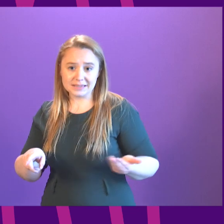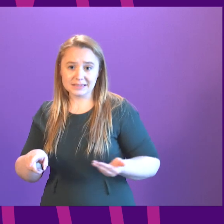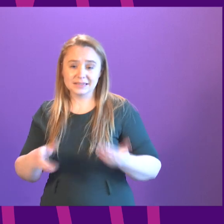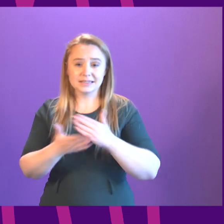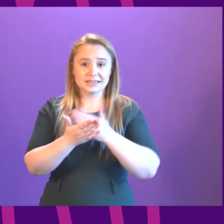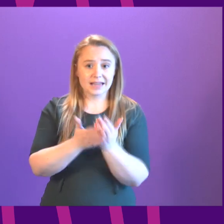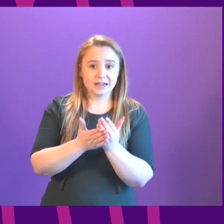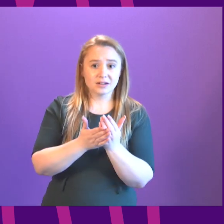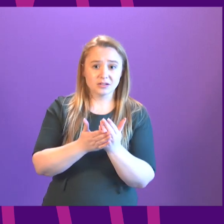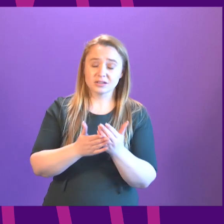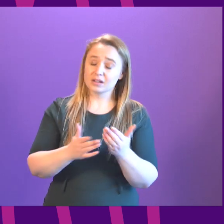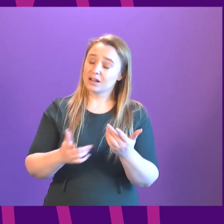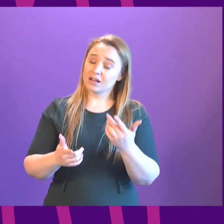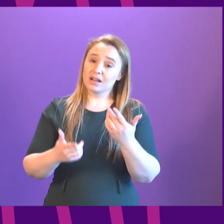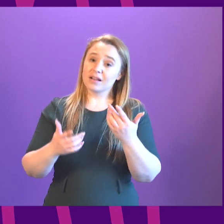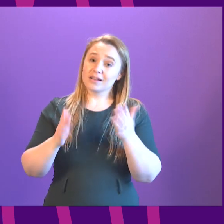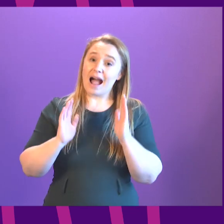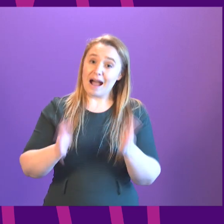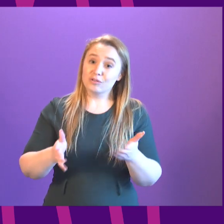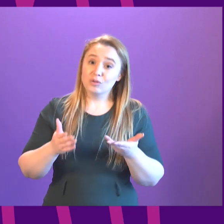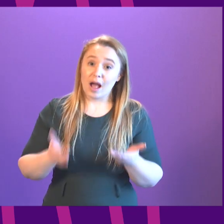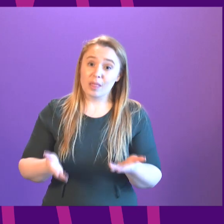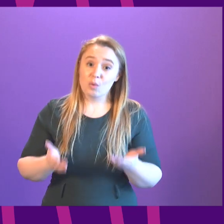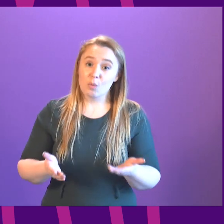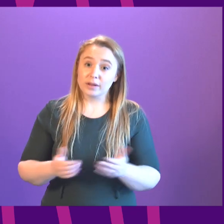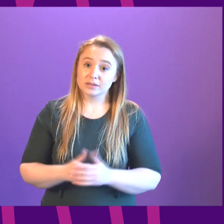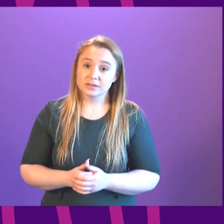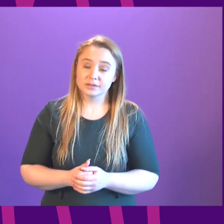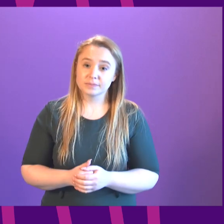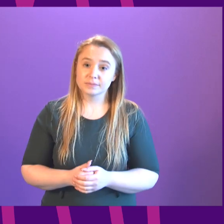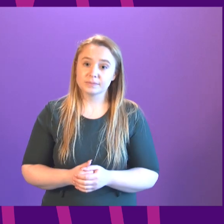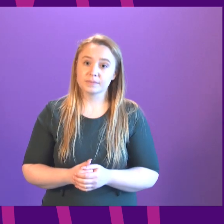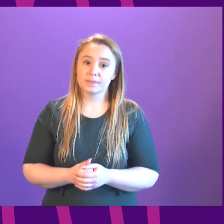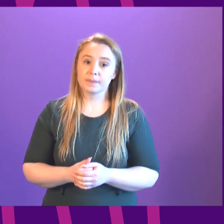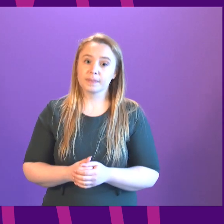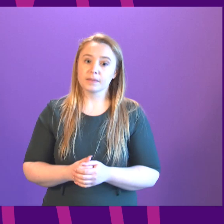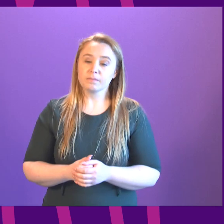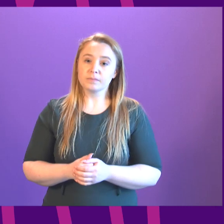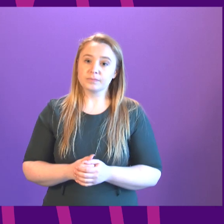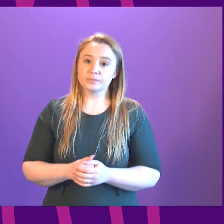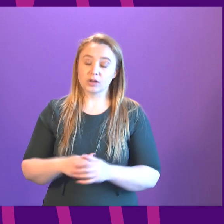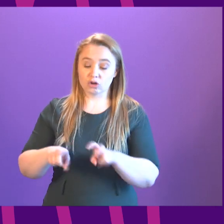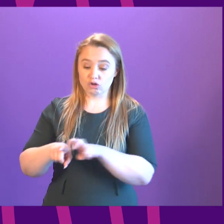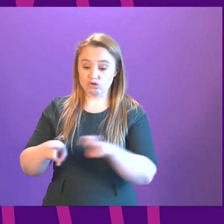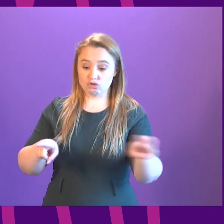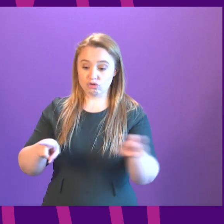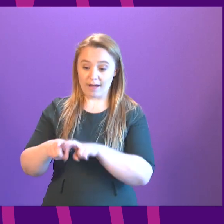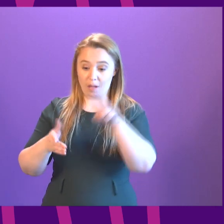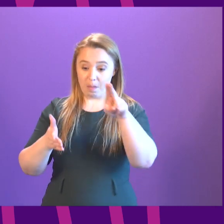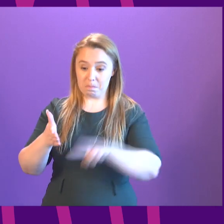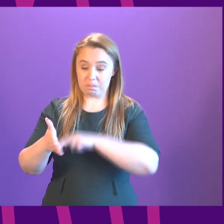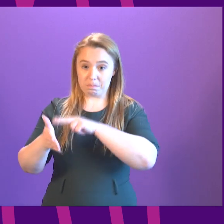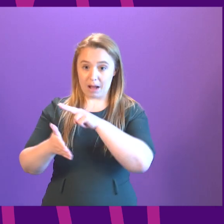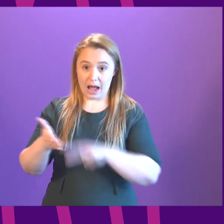but it is unavoidable, because stopping travel within Scotland and from Scotland to other